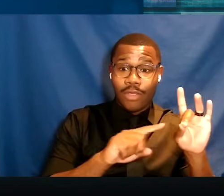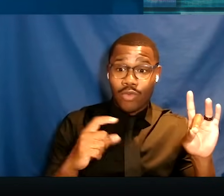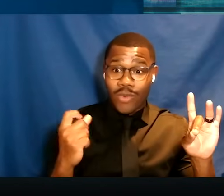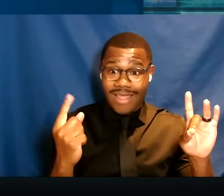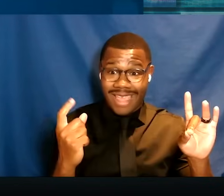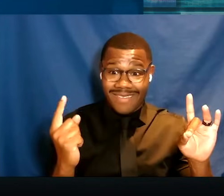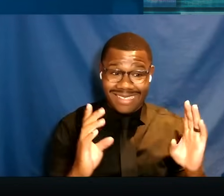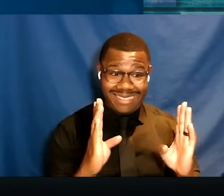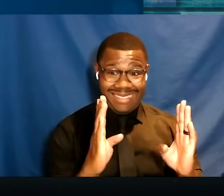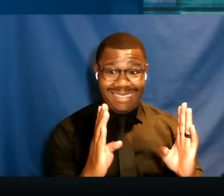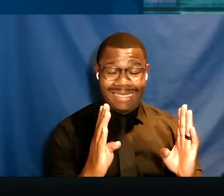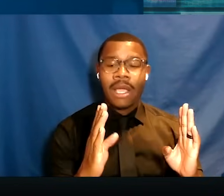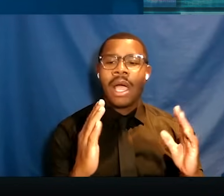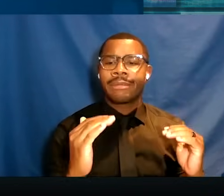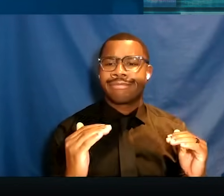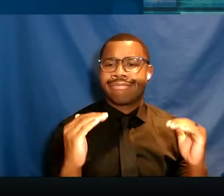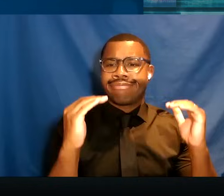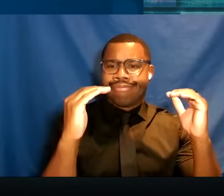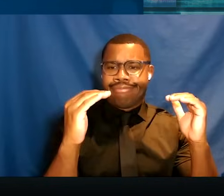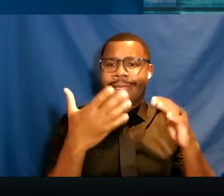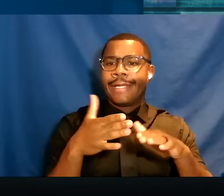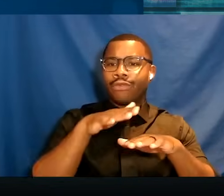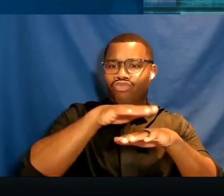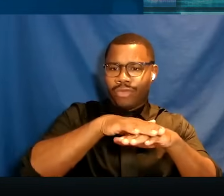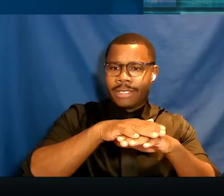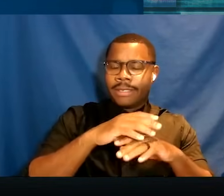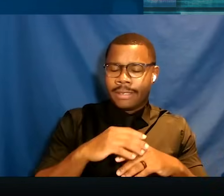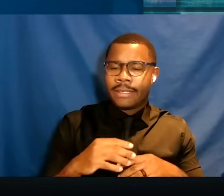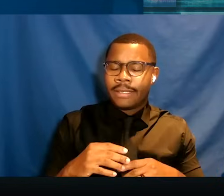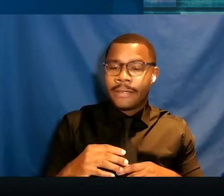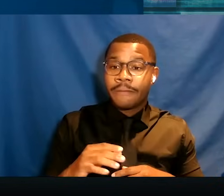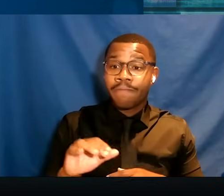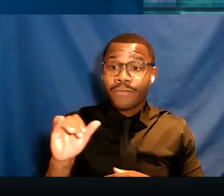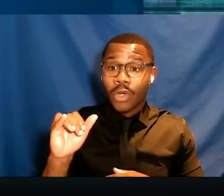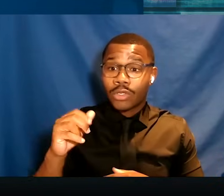so that's another way that domestic residual is going up. And then the subscriber tiers,